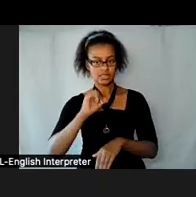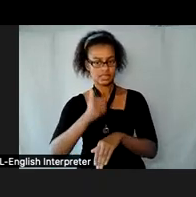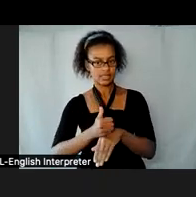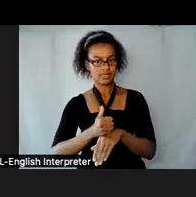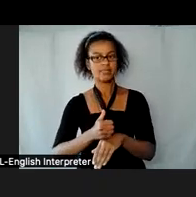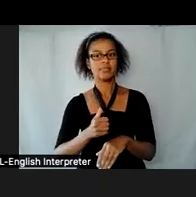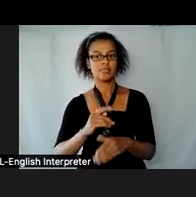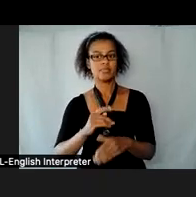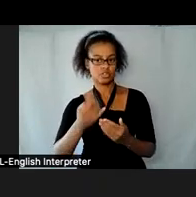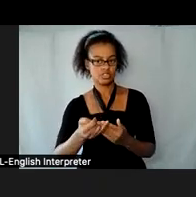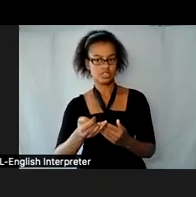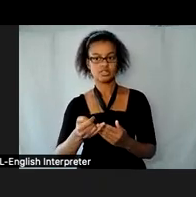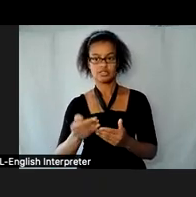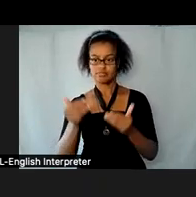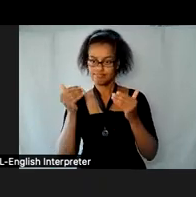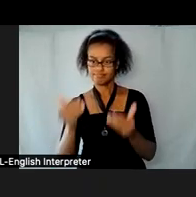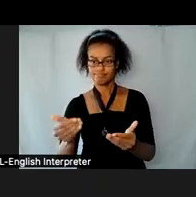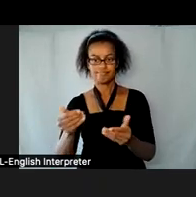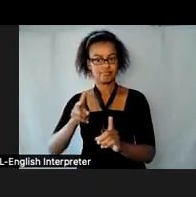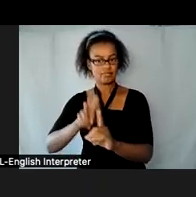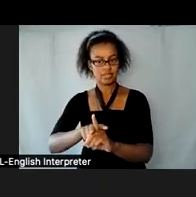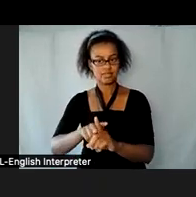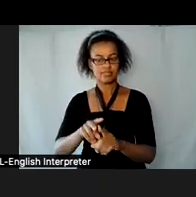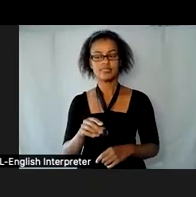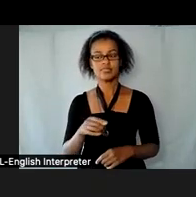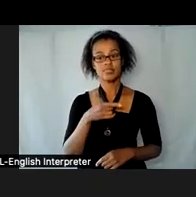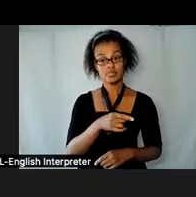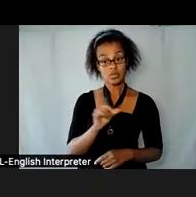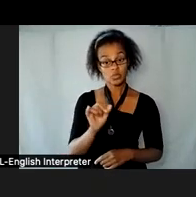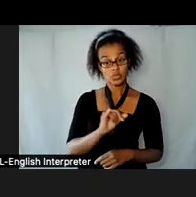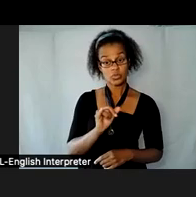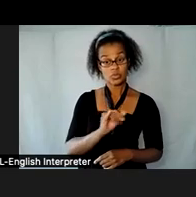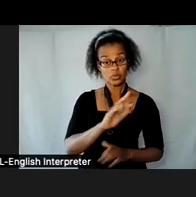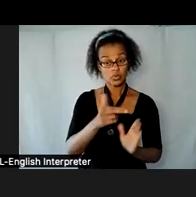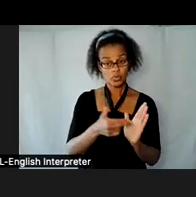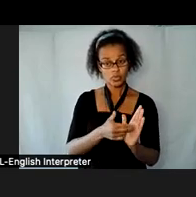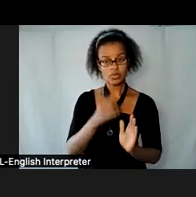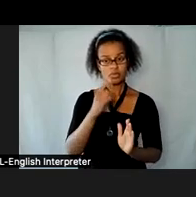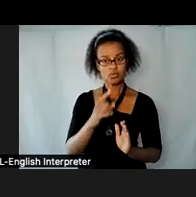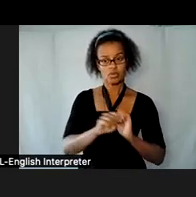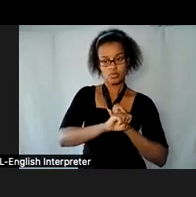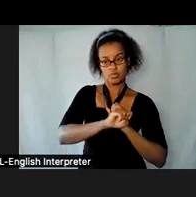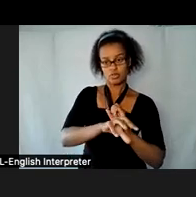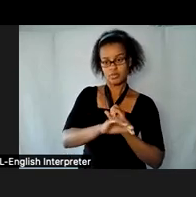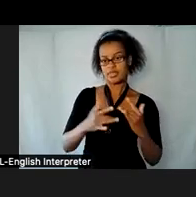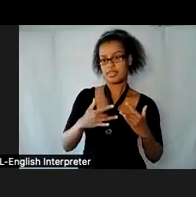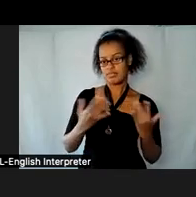They also can support with promoting the event with the community and volunteer outreach